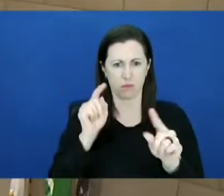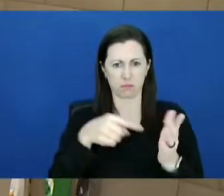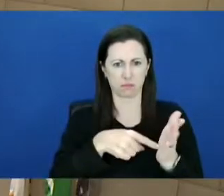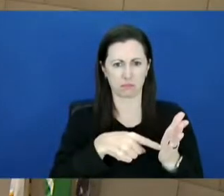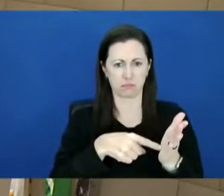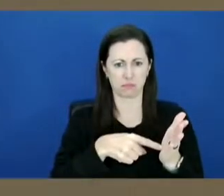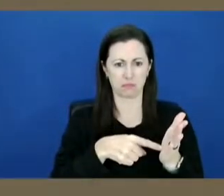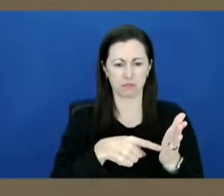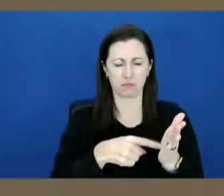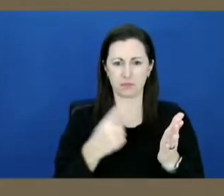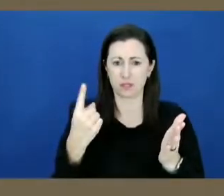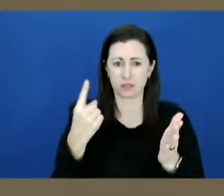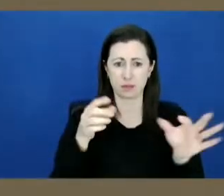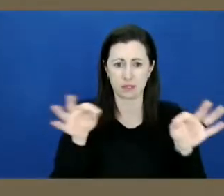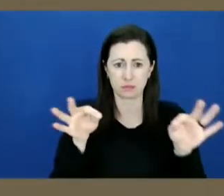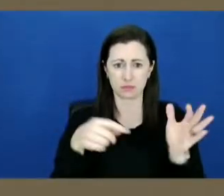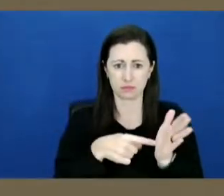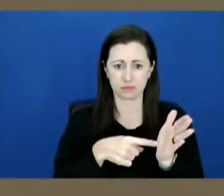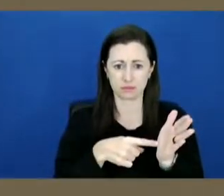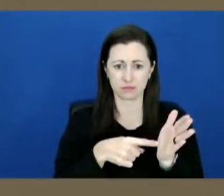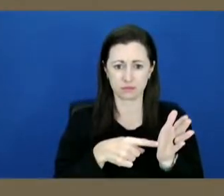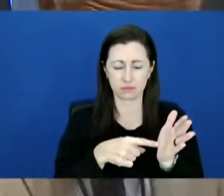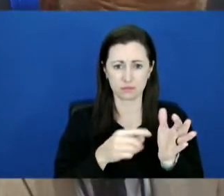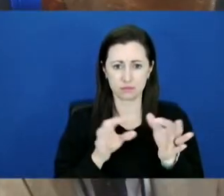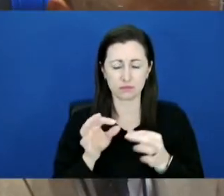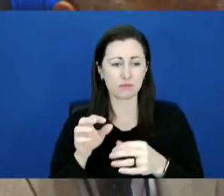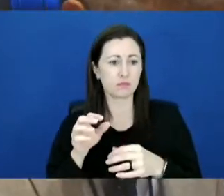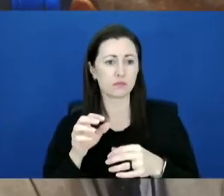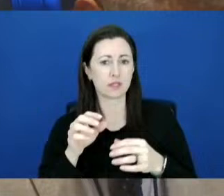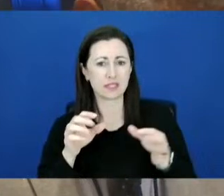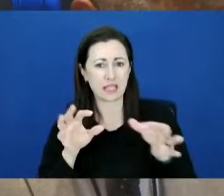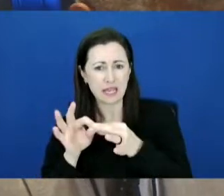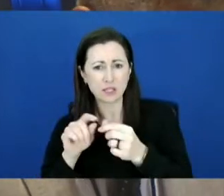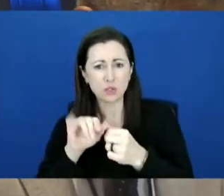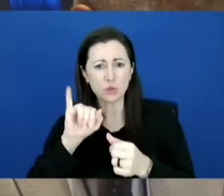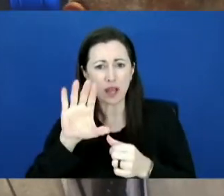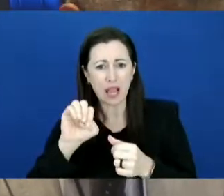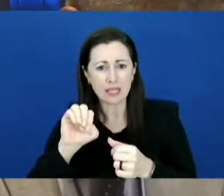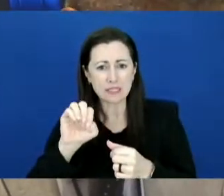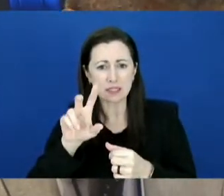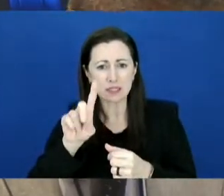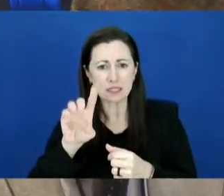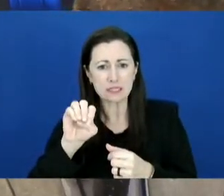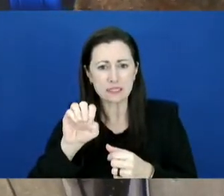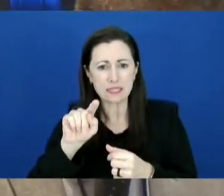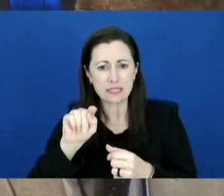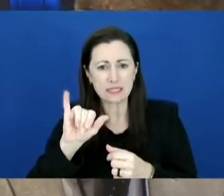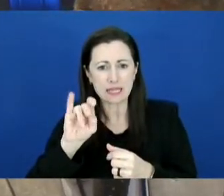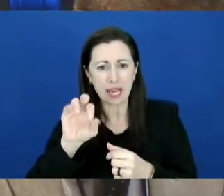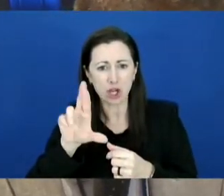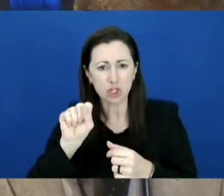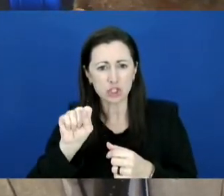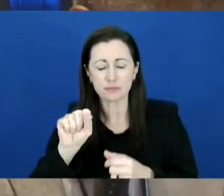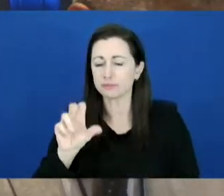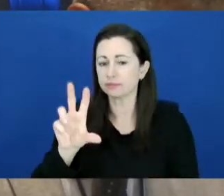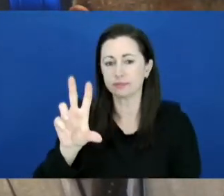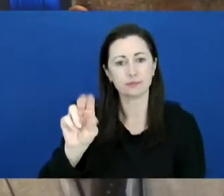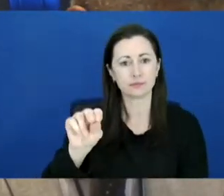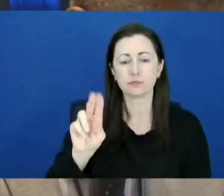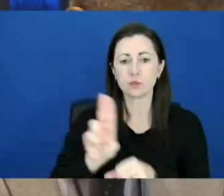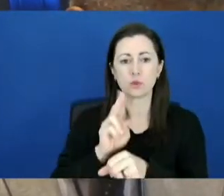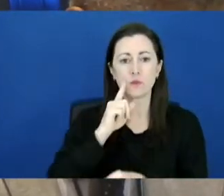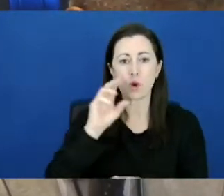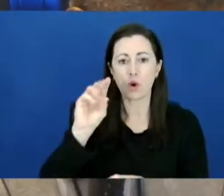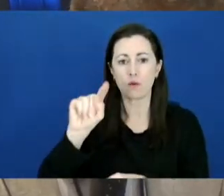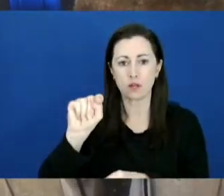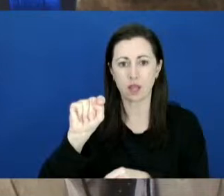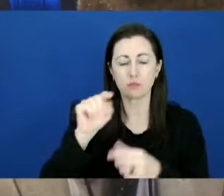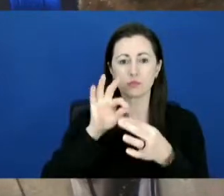COMING FROM, WHAT IS THIS ABOUT?